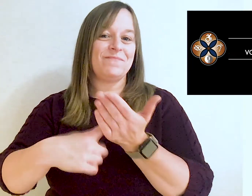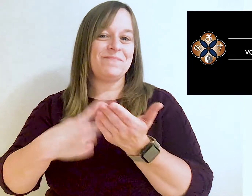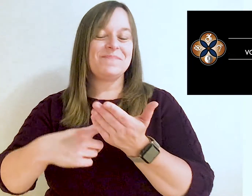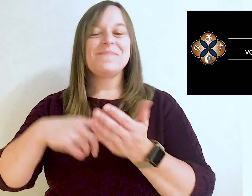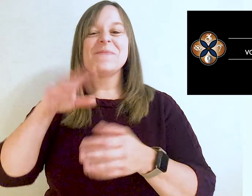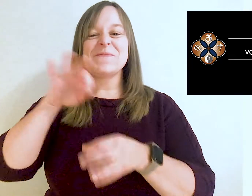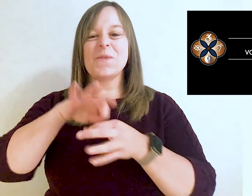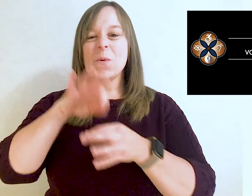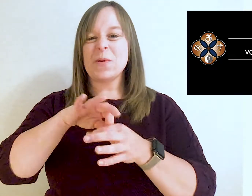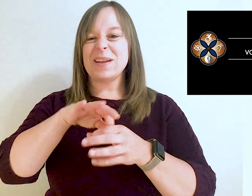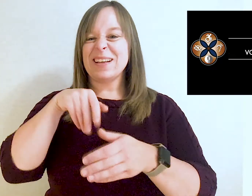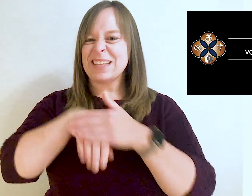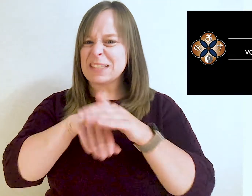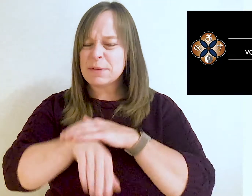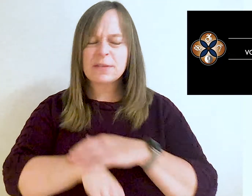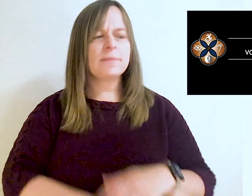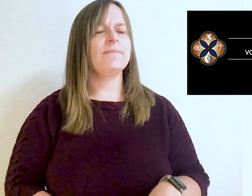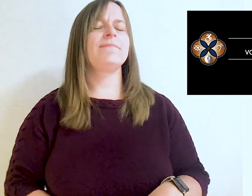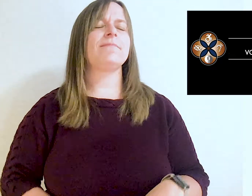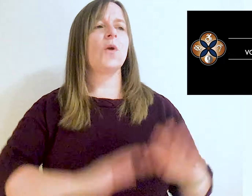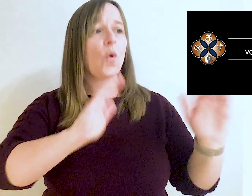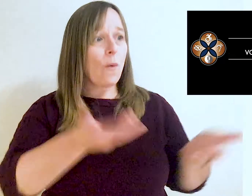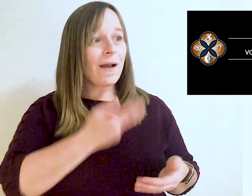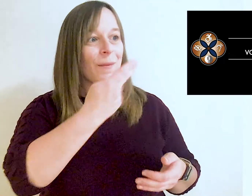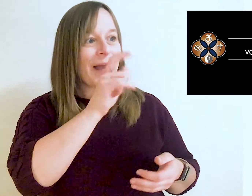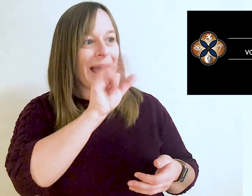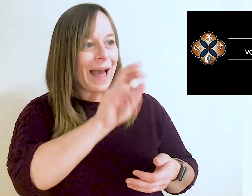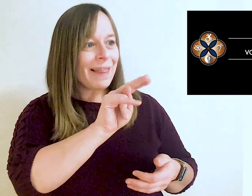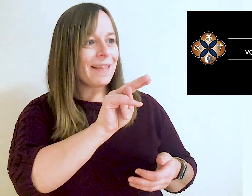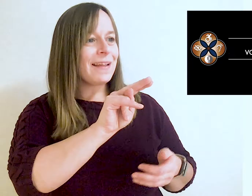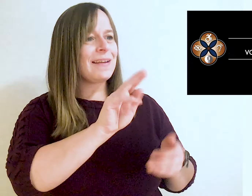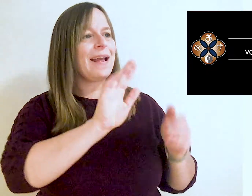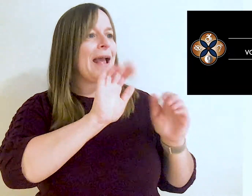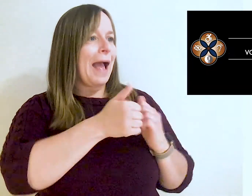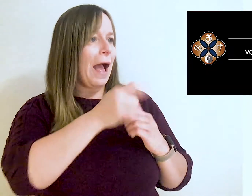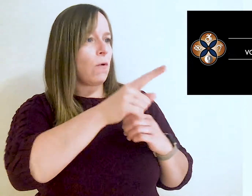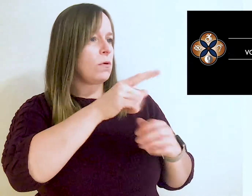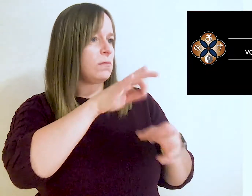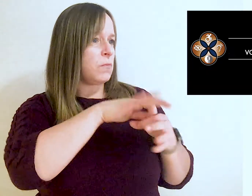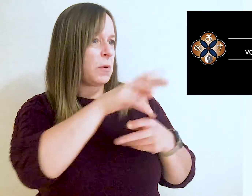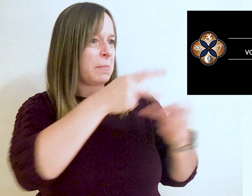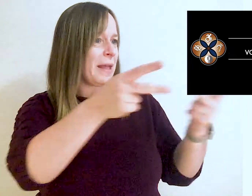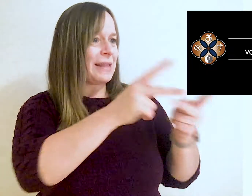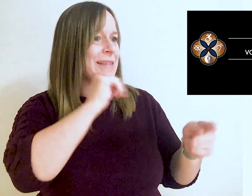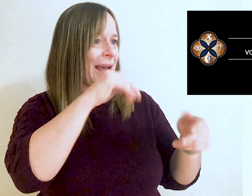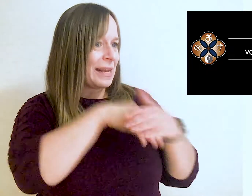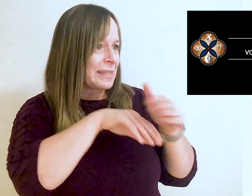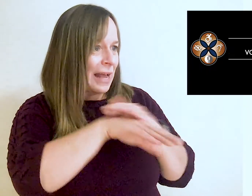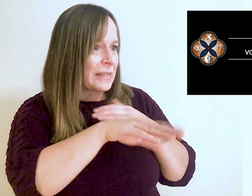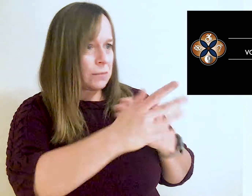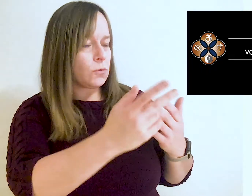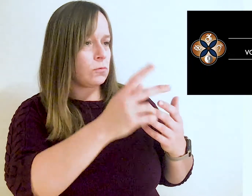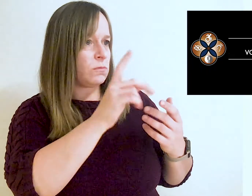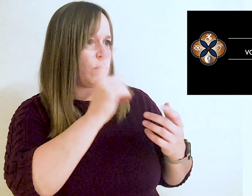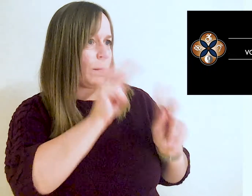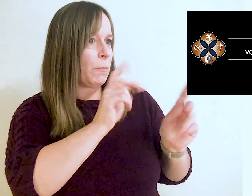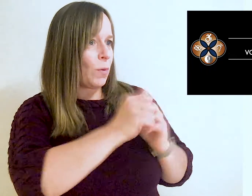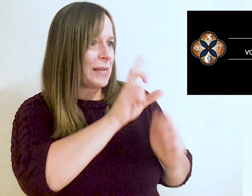Welcome Helen, what makes a polling site inaccessible to voters with disabilities? Hi Katrin. Thank you for having me.